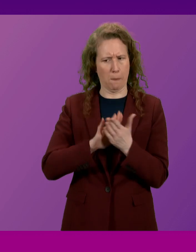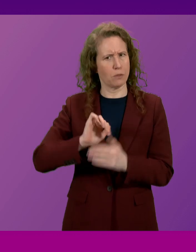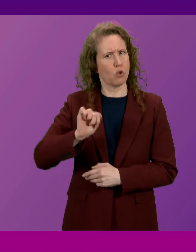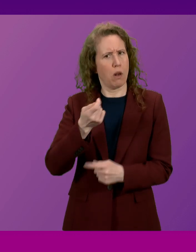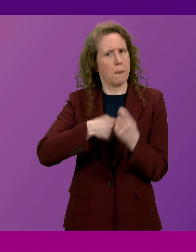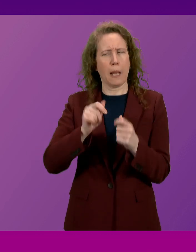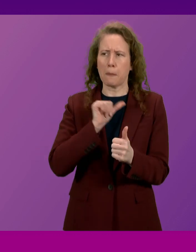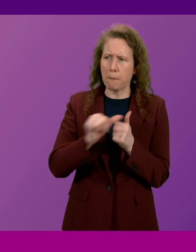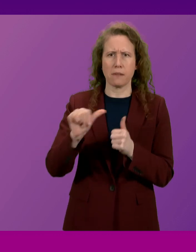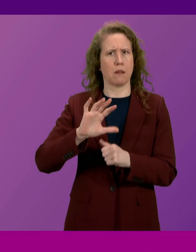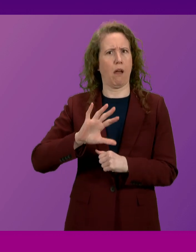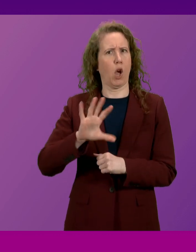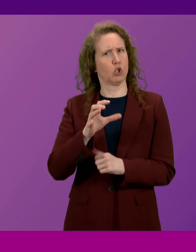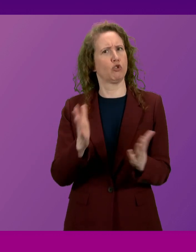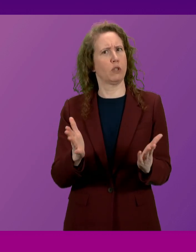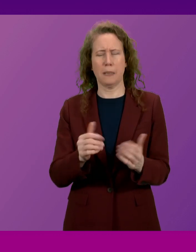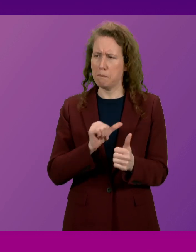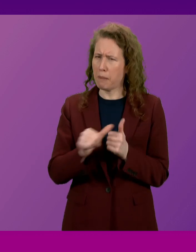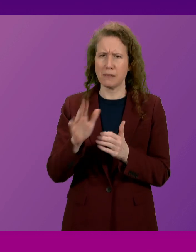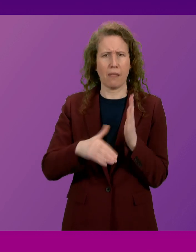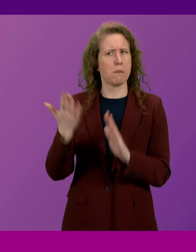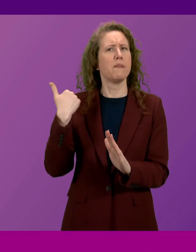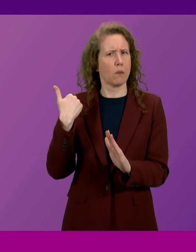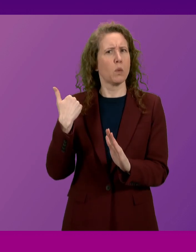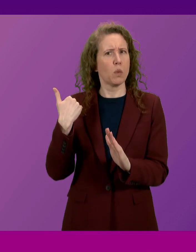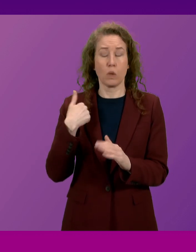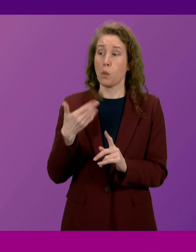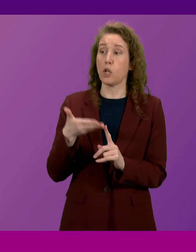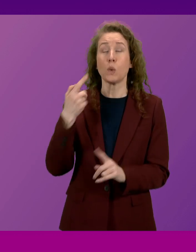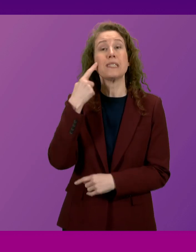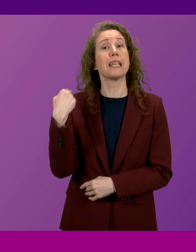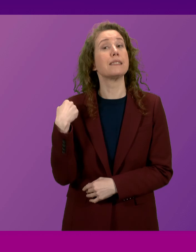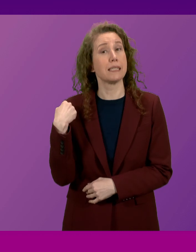country than we have been in the past. I noticed that, yesterday, there was a gracefulness—I